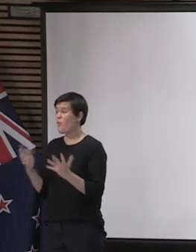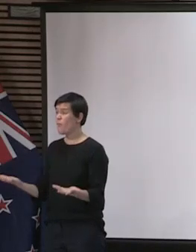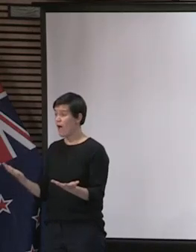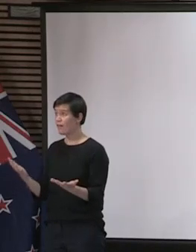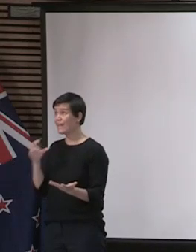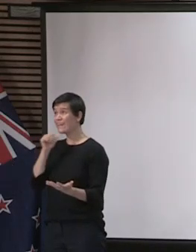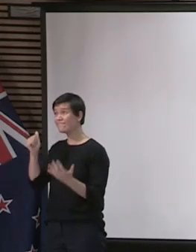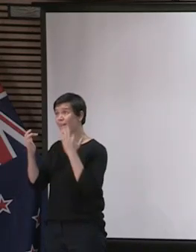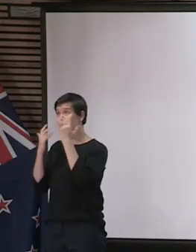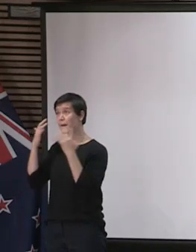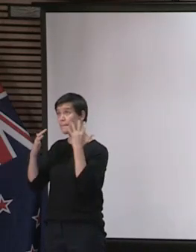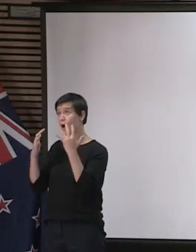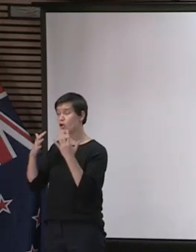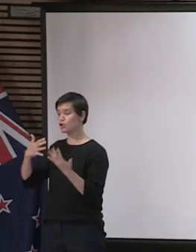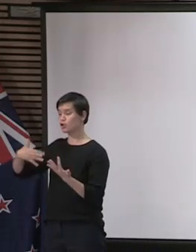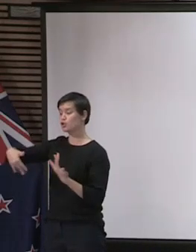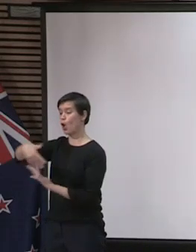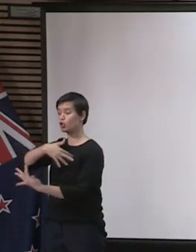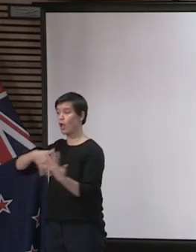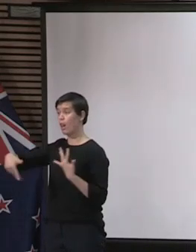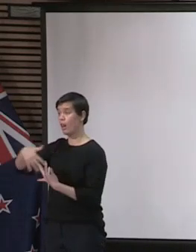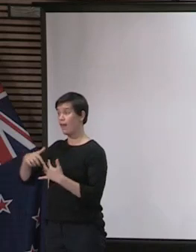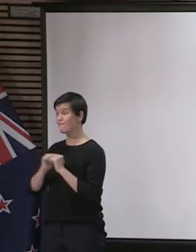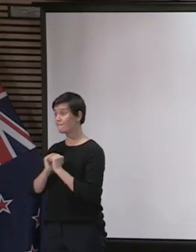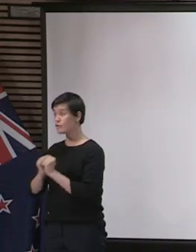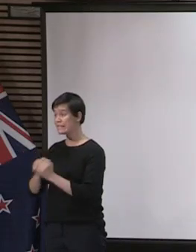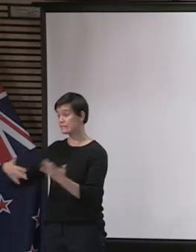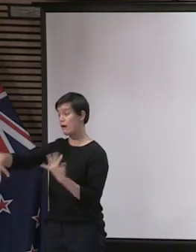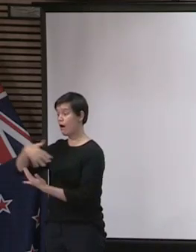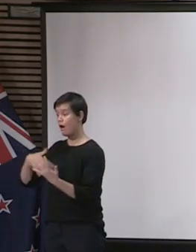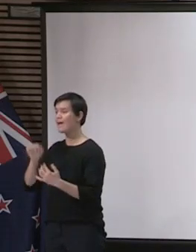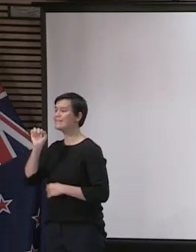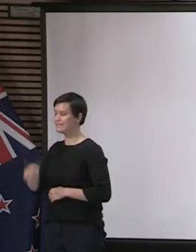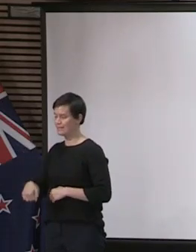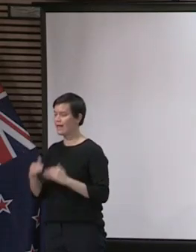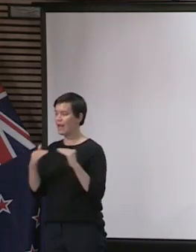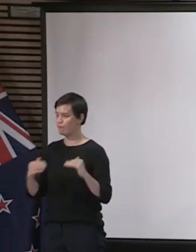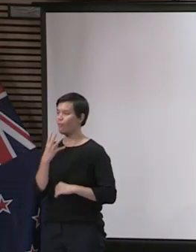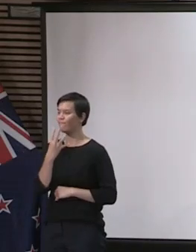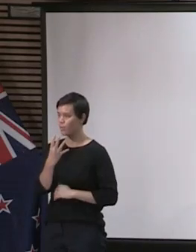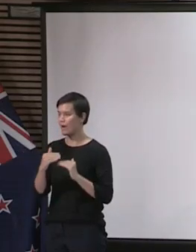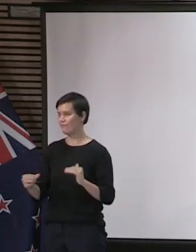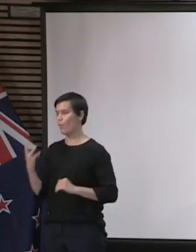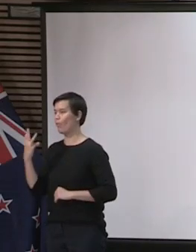Zealanders... Socially Level 3 is not much different to level 4, but